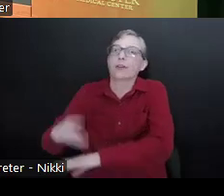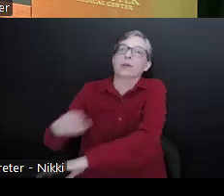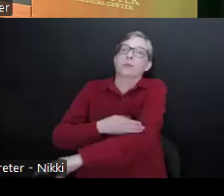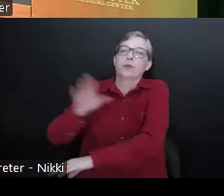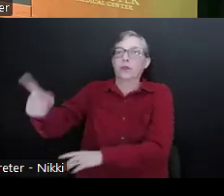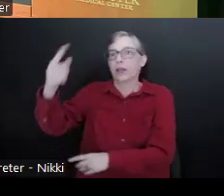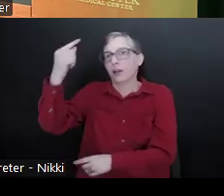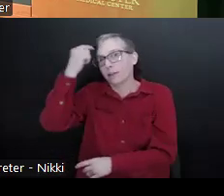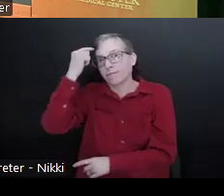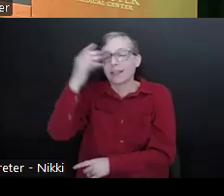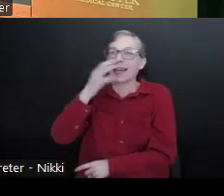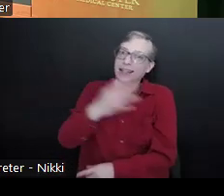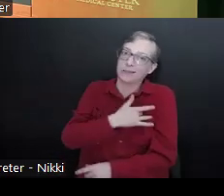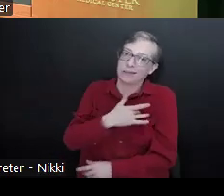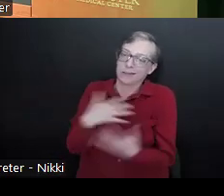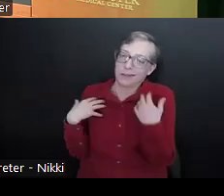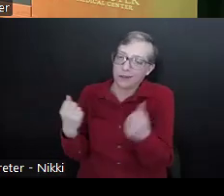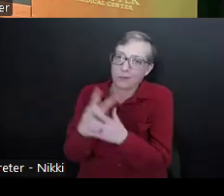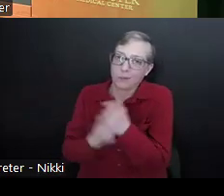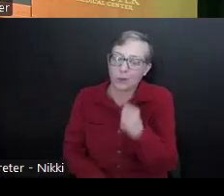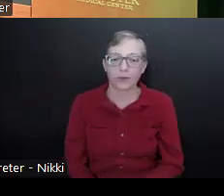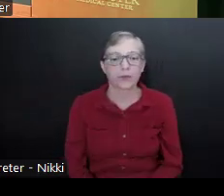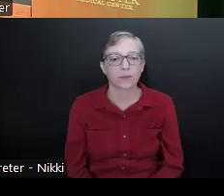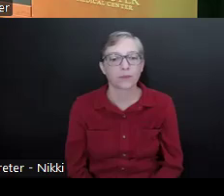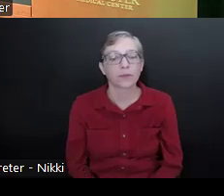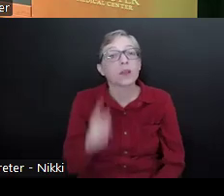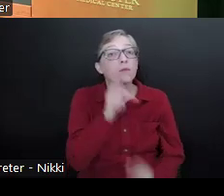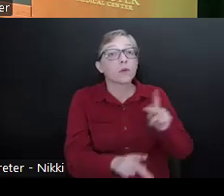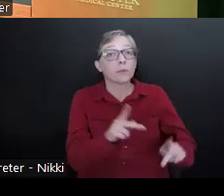i do also think that especially for folks with heart failure it's going to be hard to